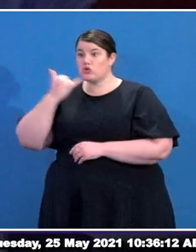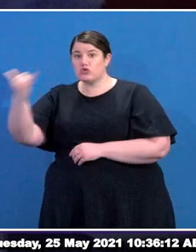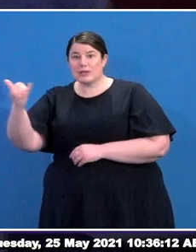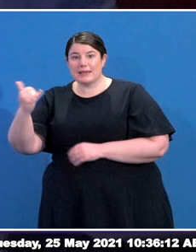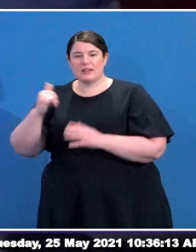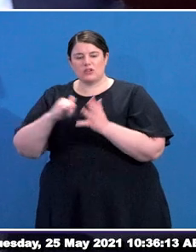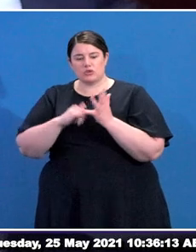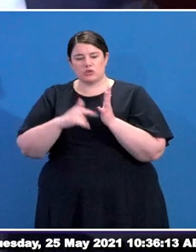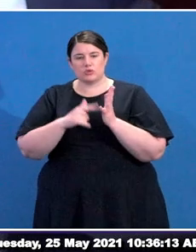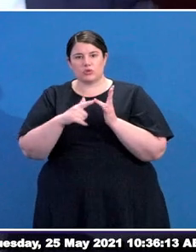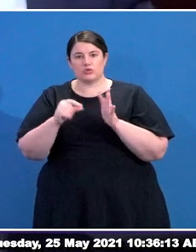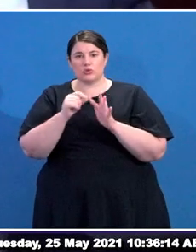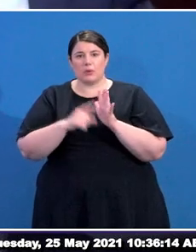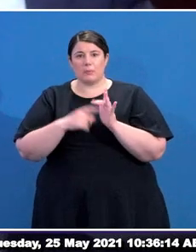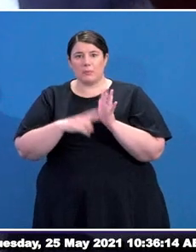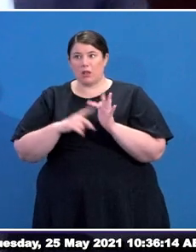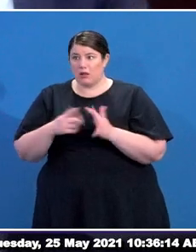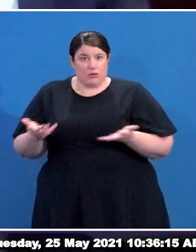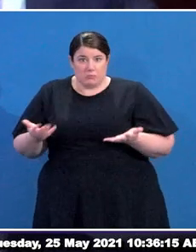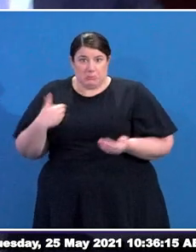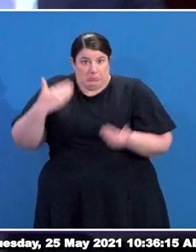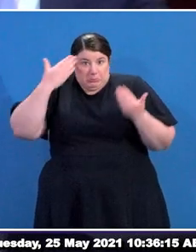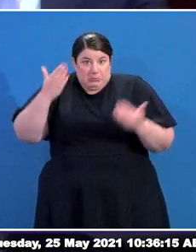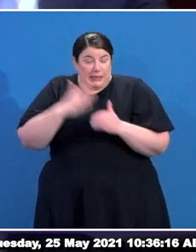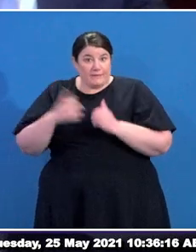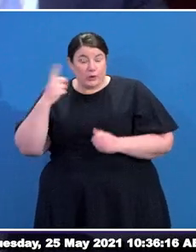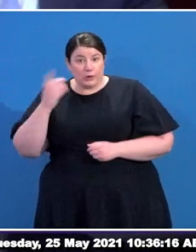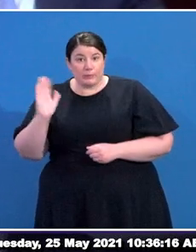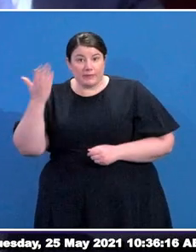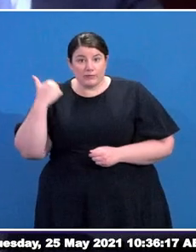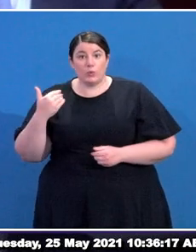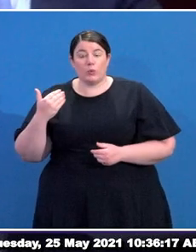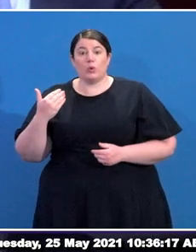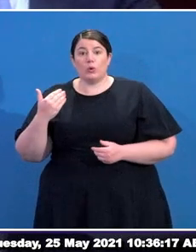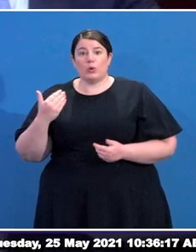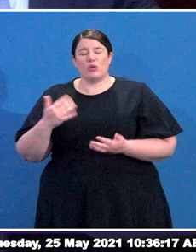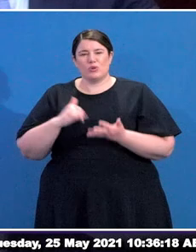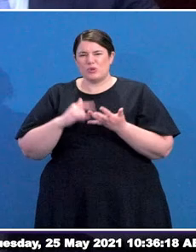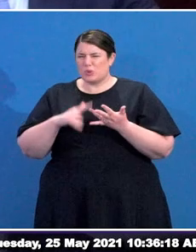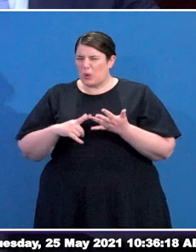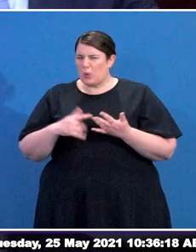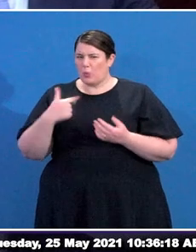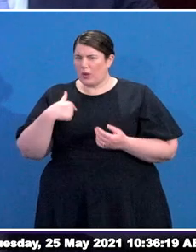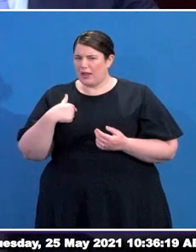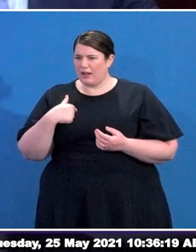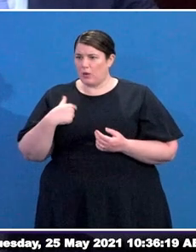So, yeah. Like, that , when we talk about why that wasn't reported earlier,